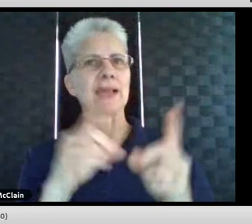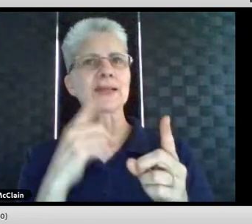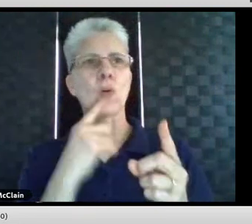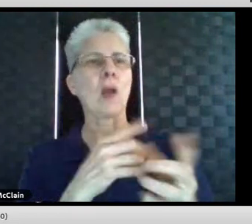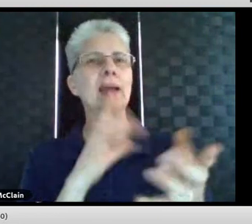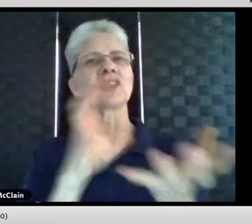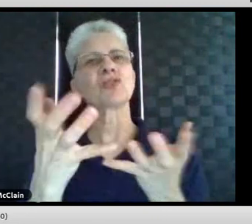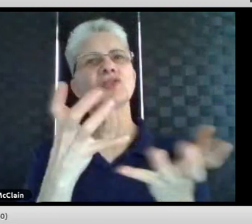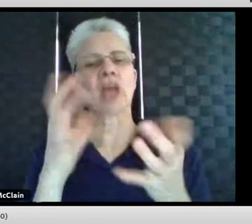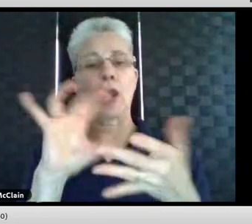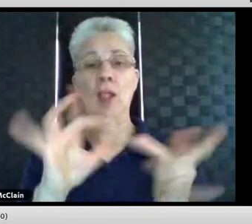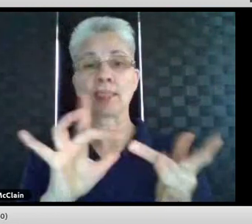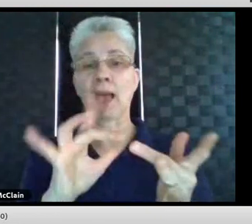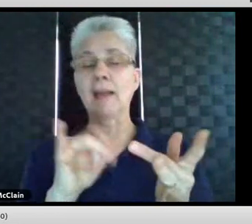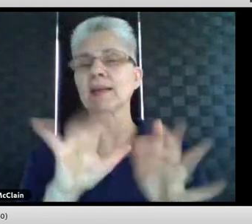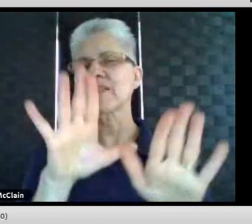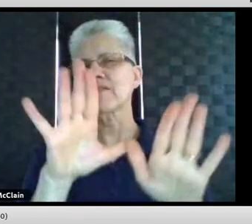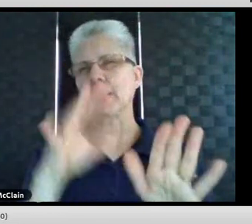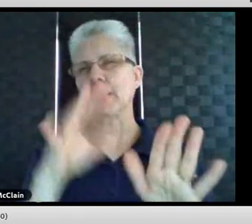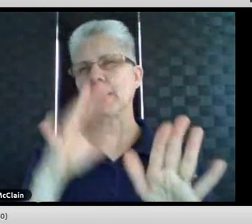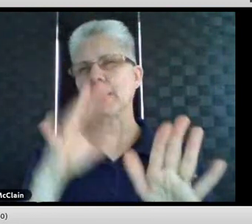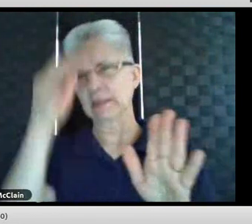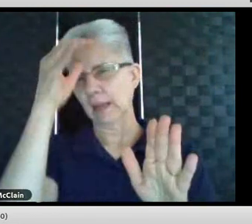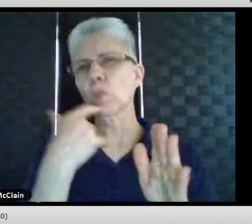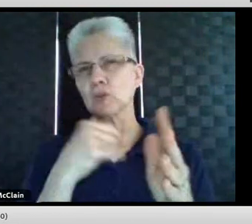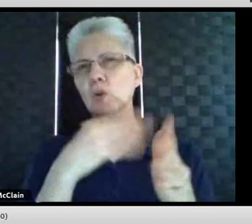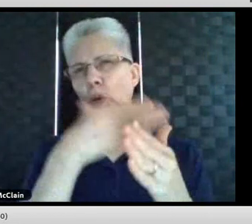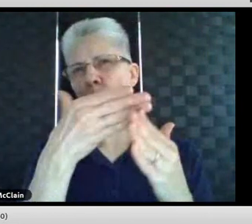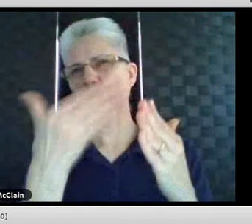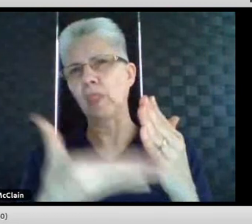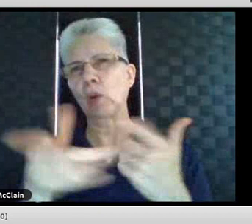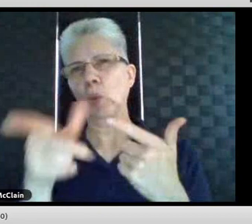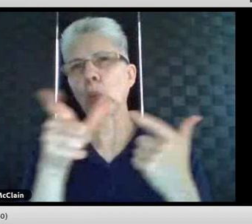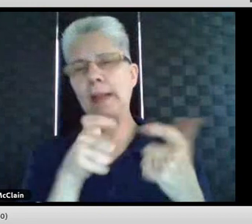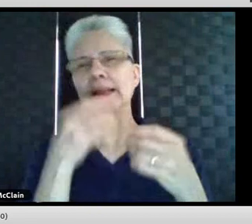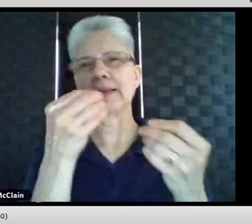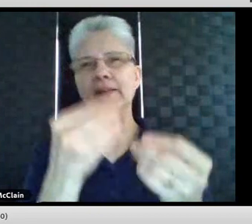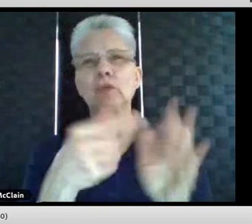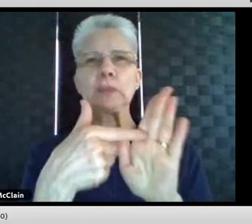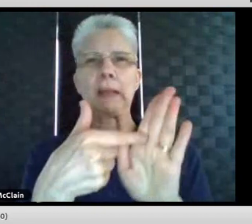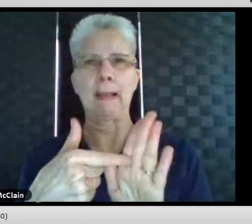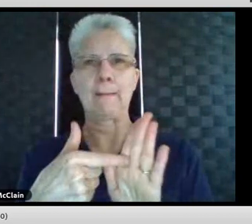I just thought it was just a fabulous concept, so we're just going to go through it pretty quickly and give you some examples.